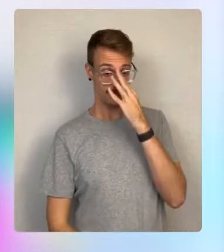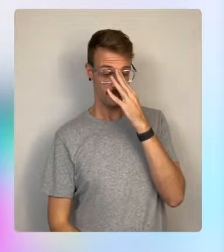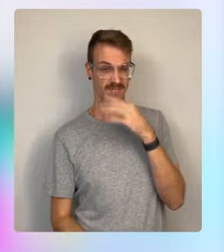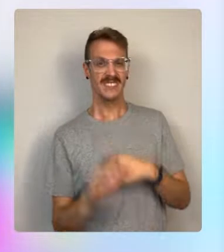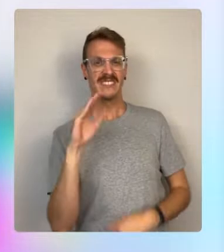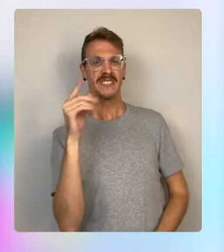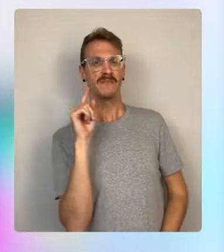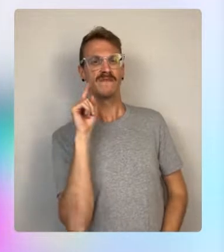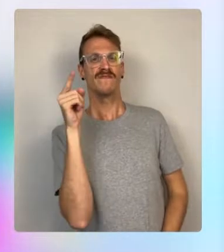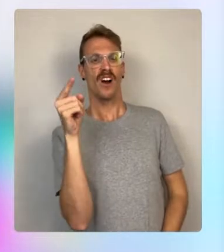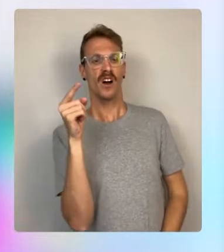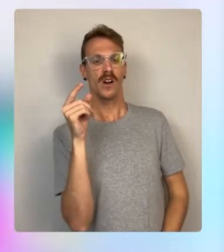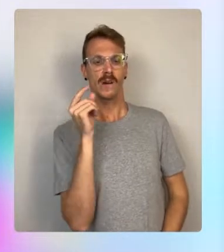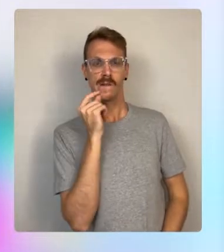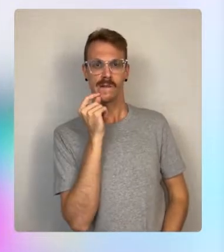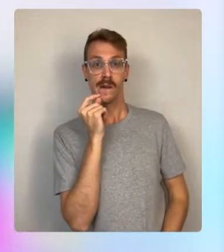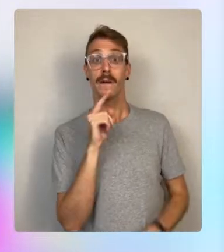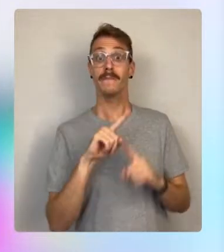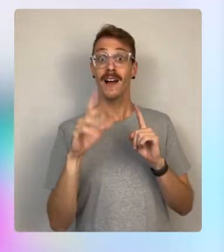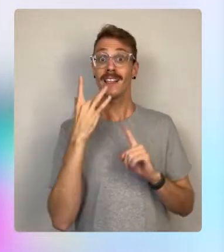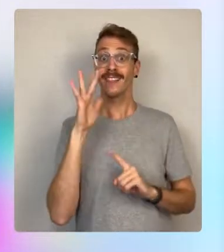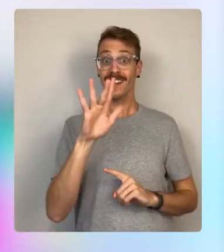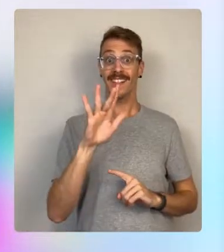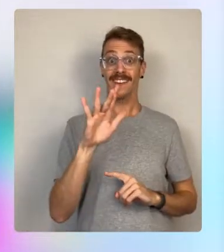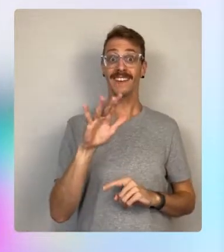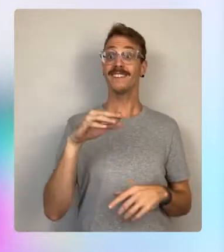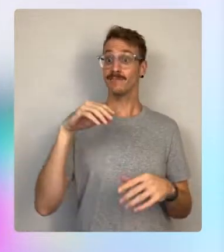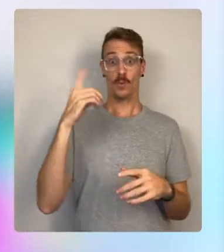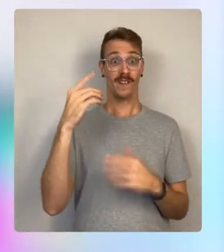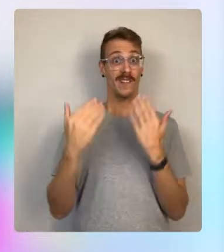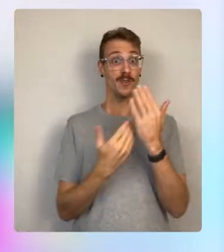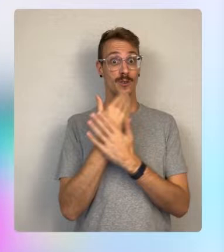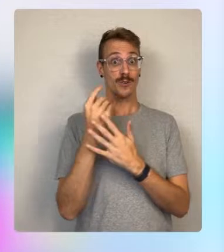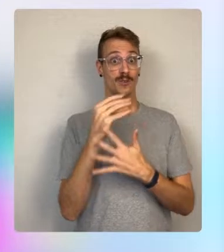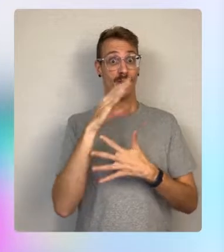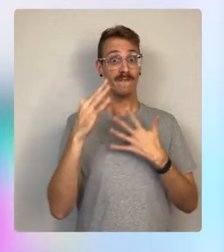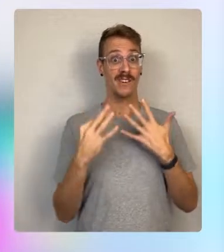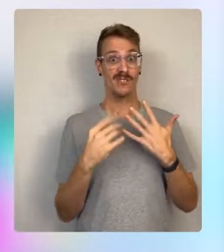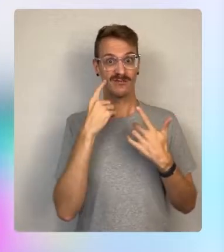It looks a little far, but luckily one of the newer features we've released